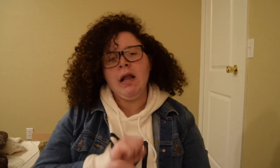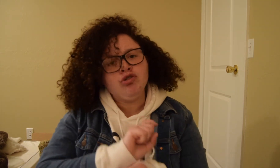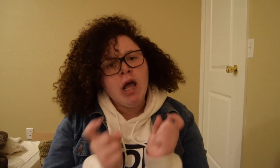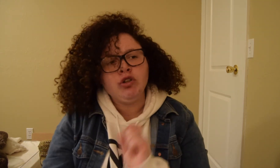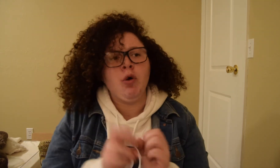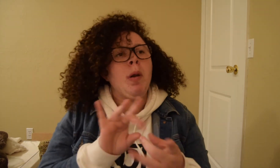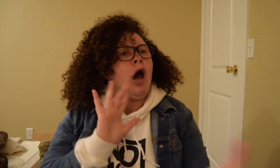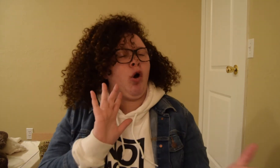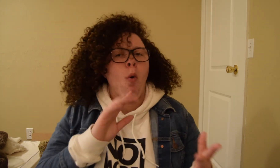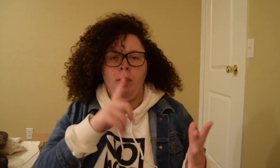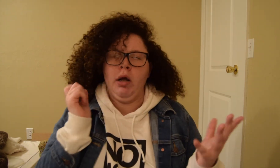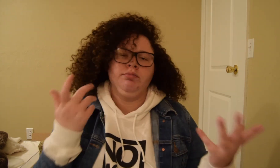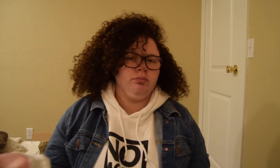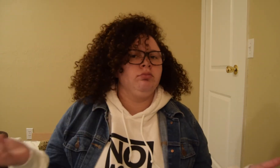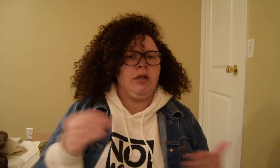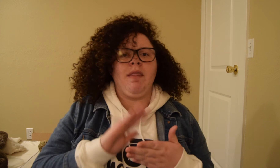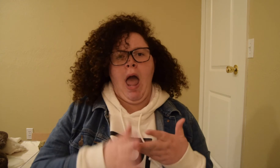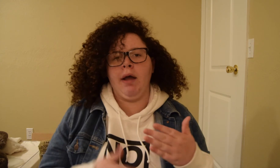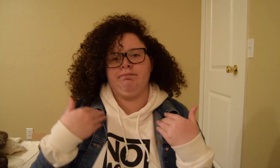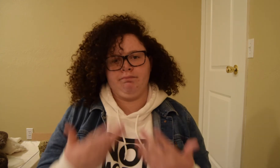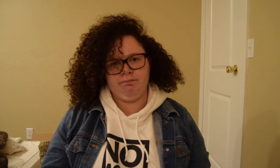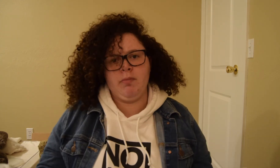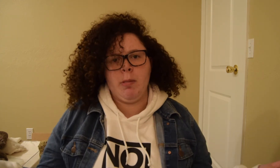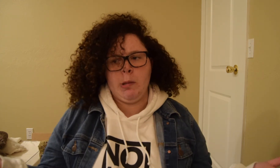Make changes or let it go because you know in the end, it will be much better for you